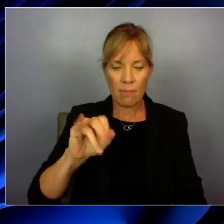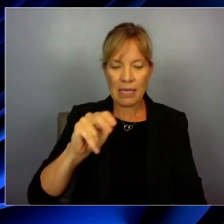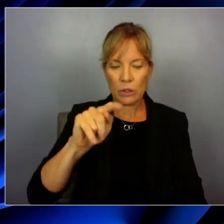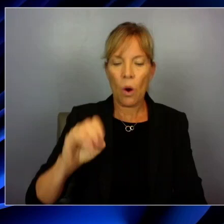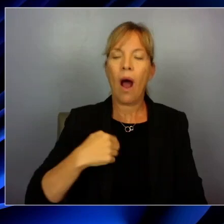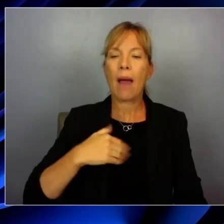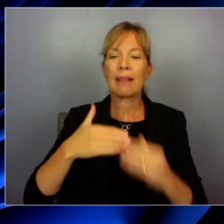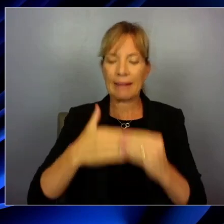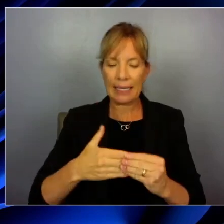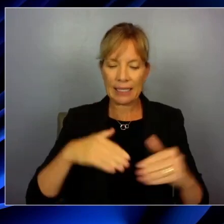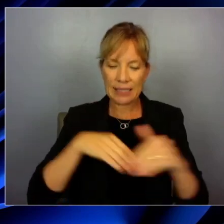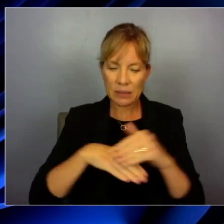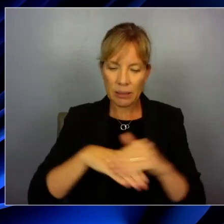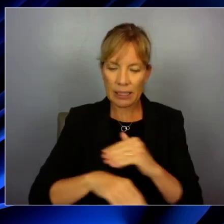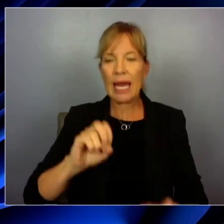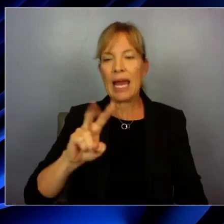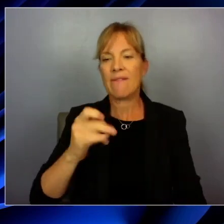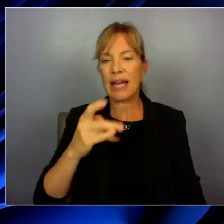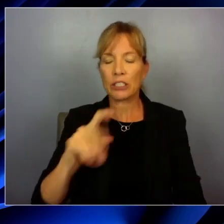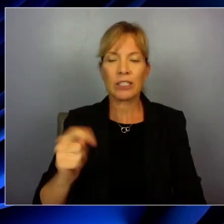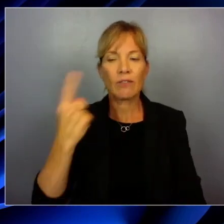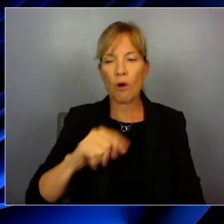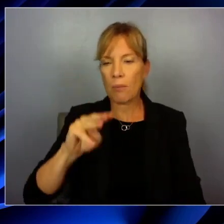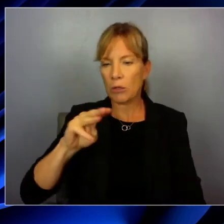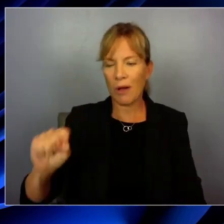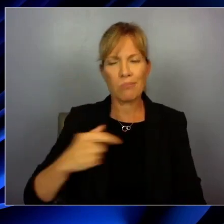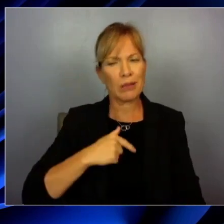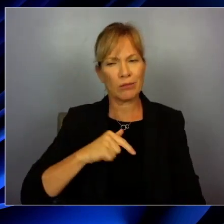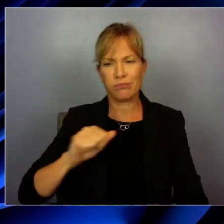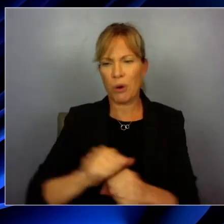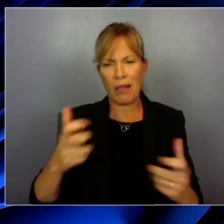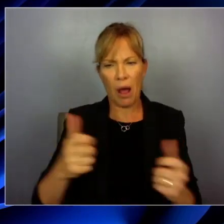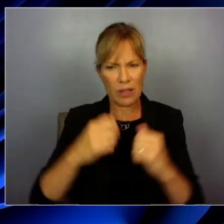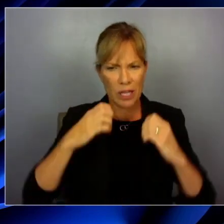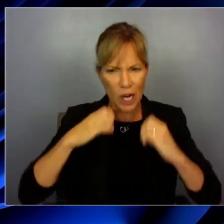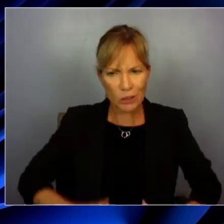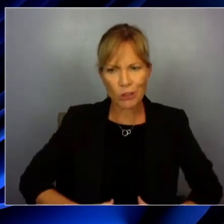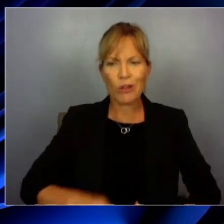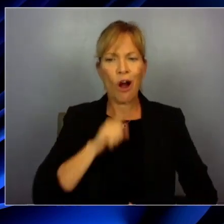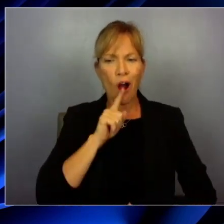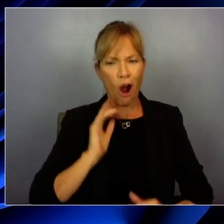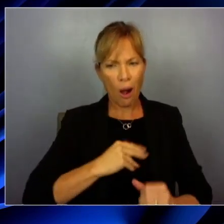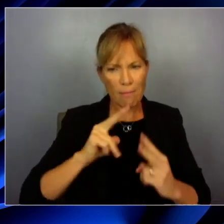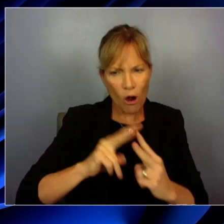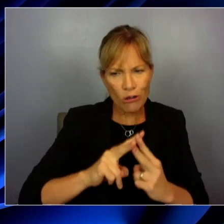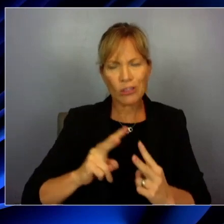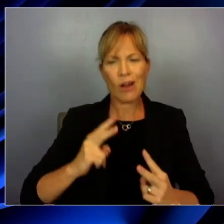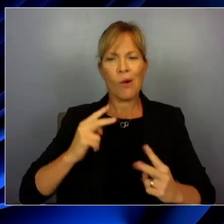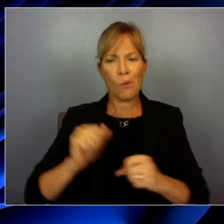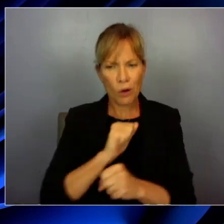I spent a lot of time with our customers. Our partners, the Community governments talking about